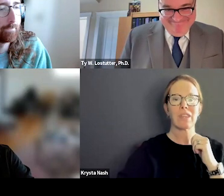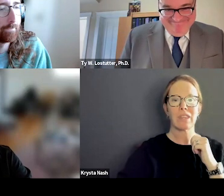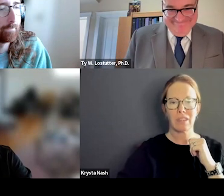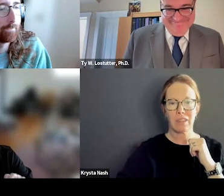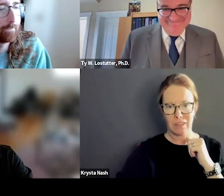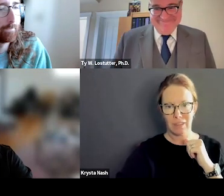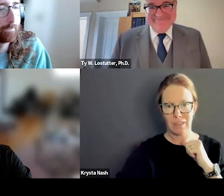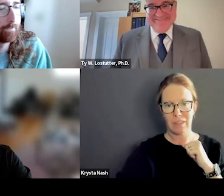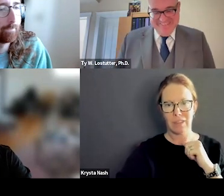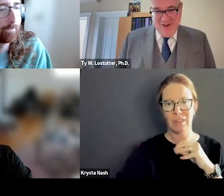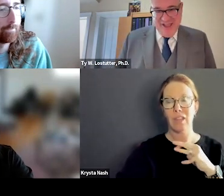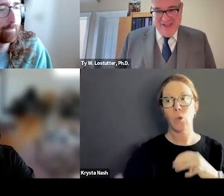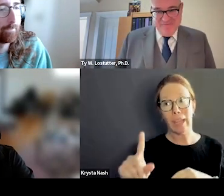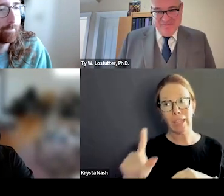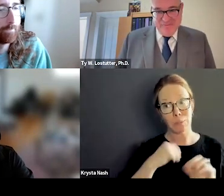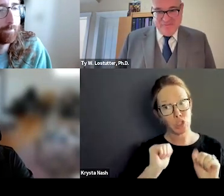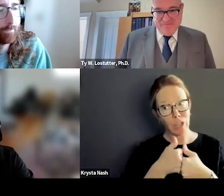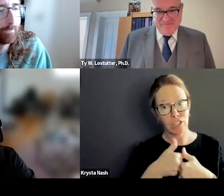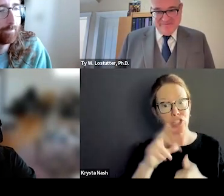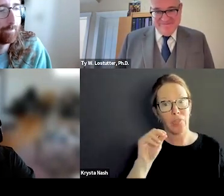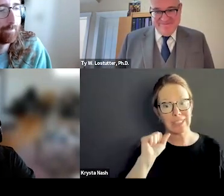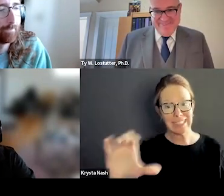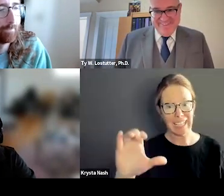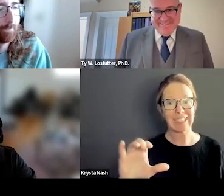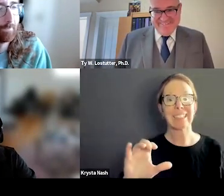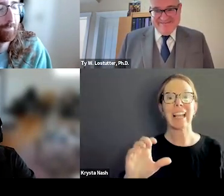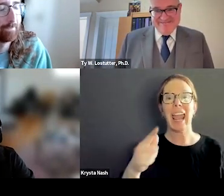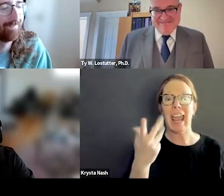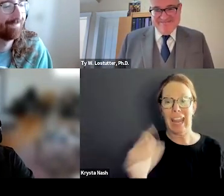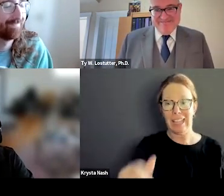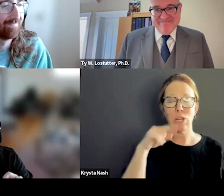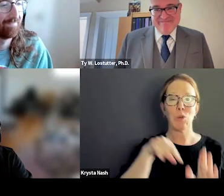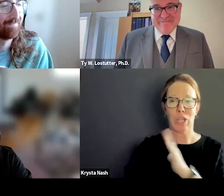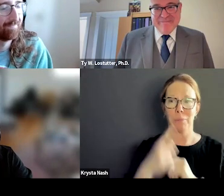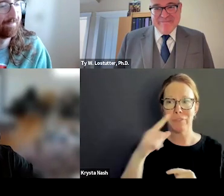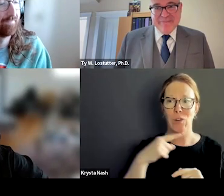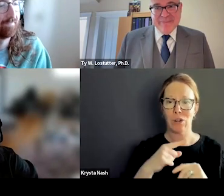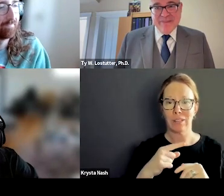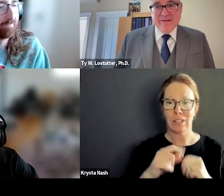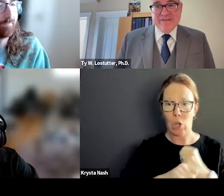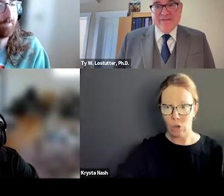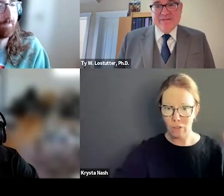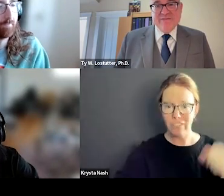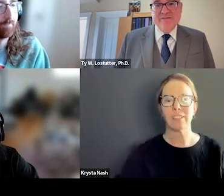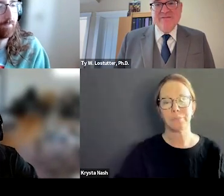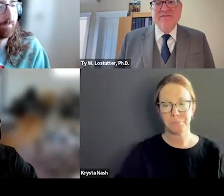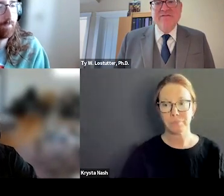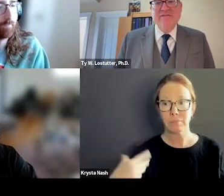This next question in 30s, okay? And Anthony is going to kill me for going over. I apologize, but I want to get this question. Keith, I think it's a great question. Thank you for asking.